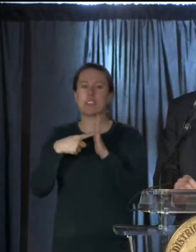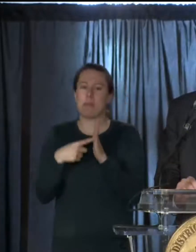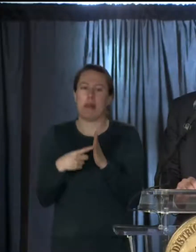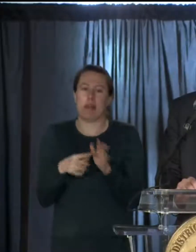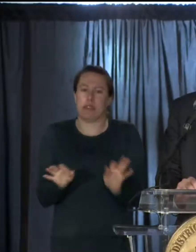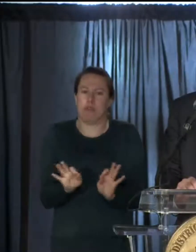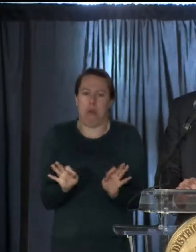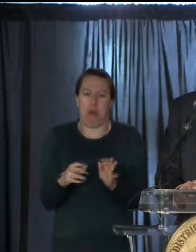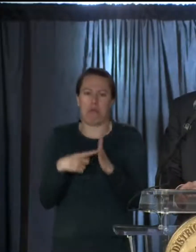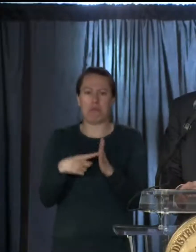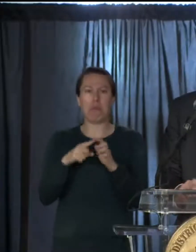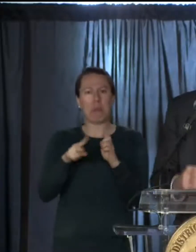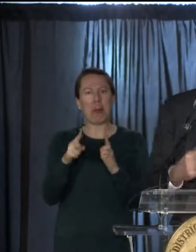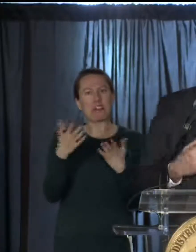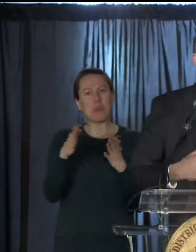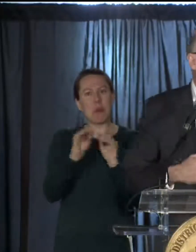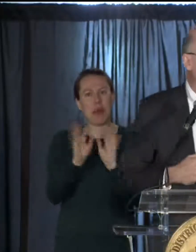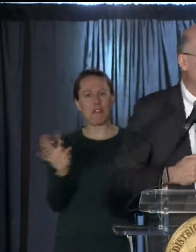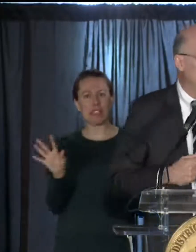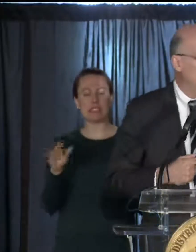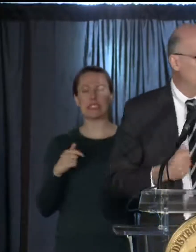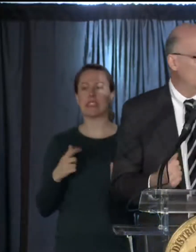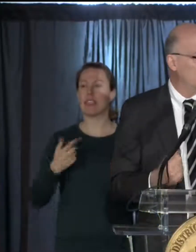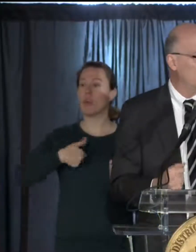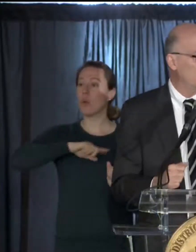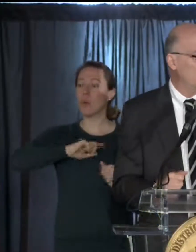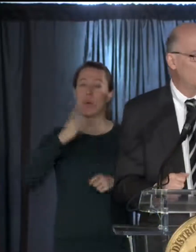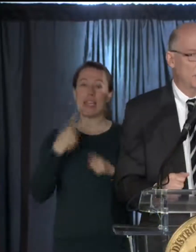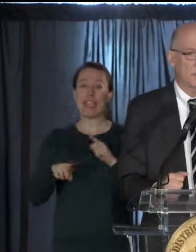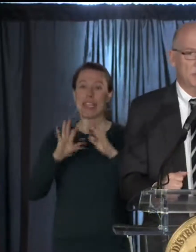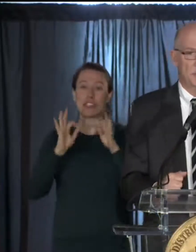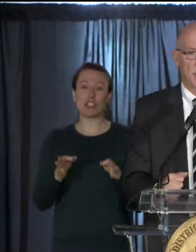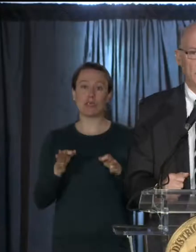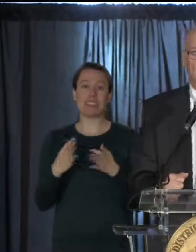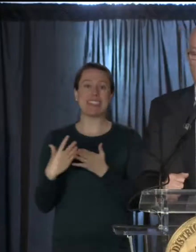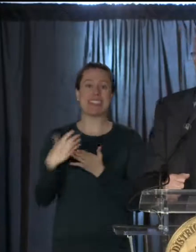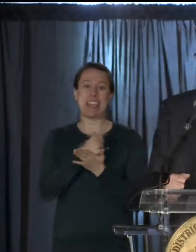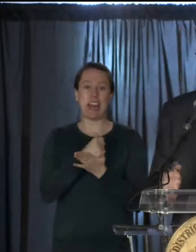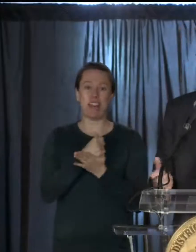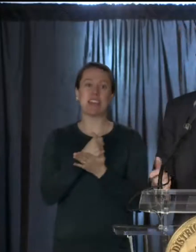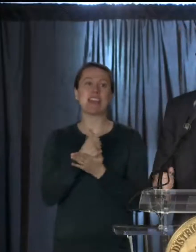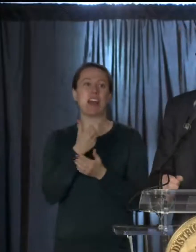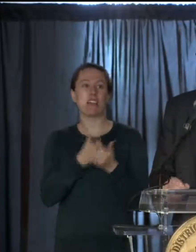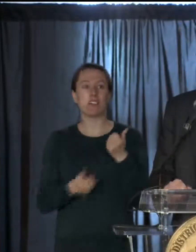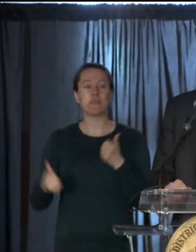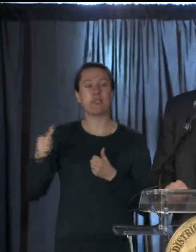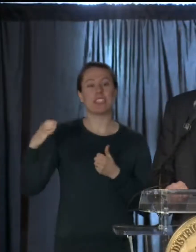OBVIOUS. WE CANNOT DETERMINE THE SALARY OF OUR CHIEF FINANCIAL OFFICER WHO IS AN IMPORTANT PERSON.